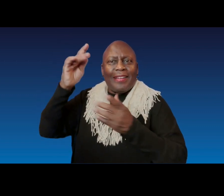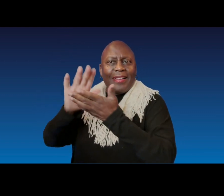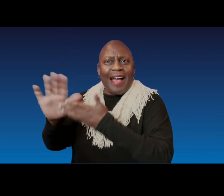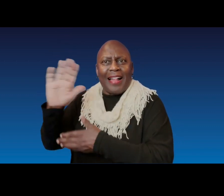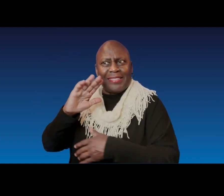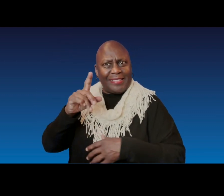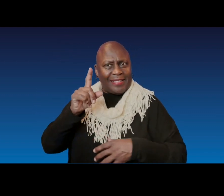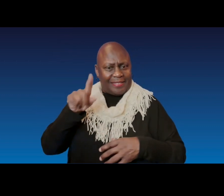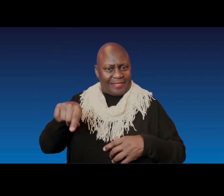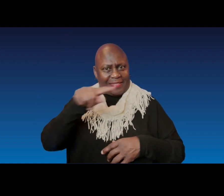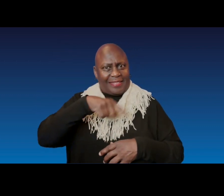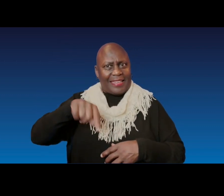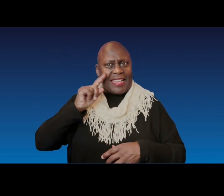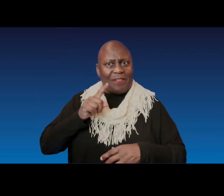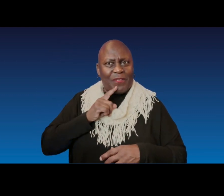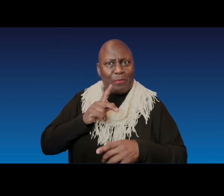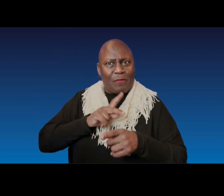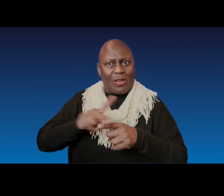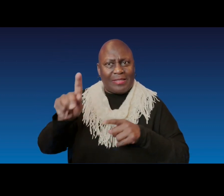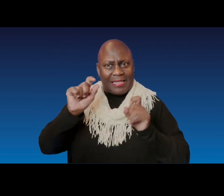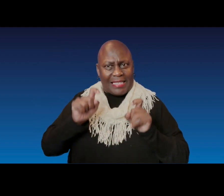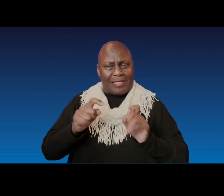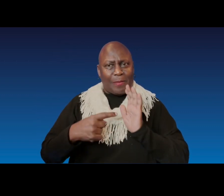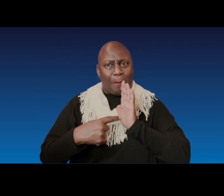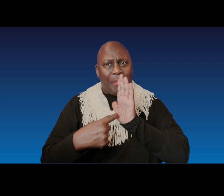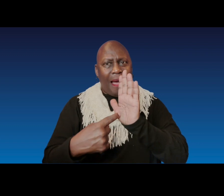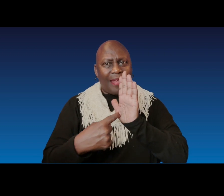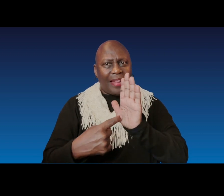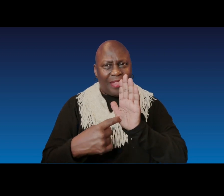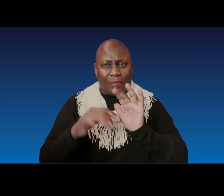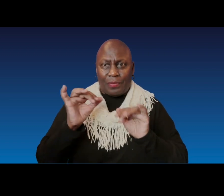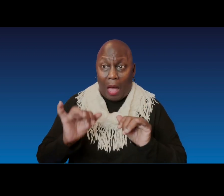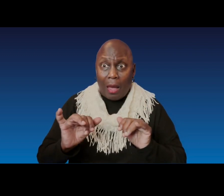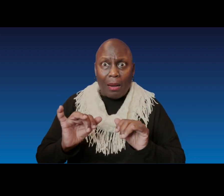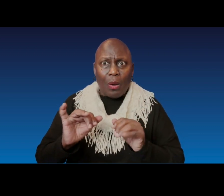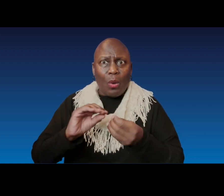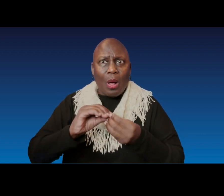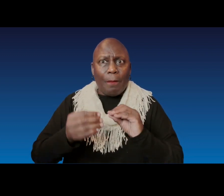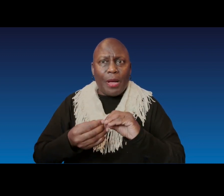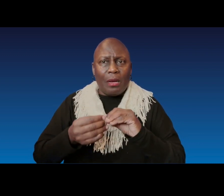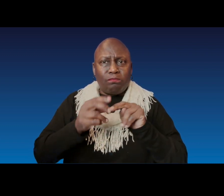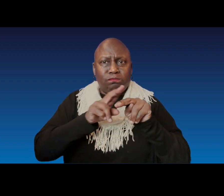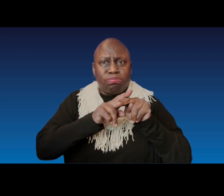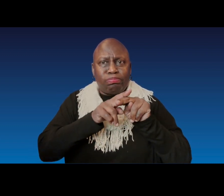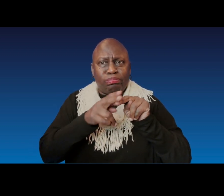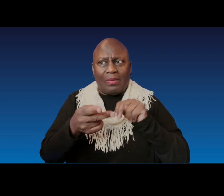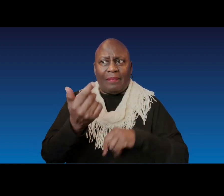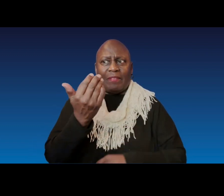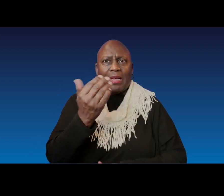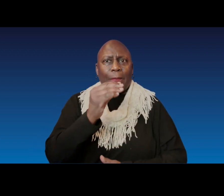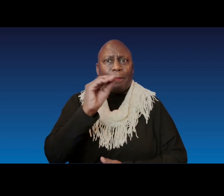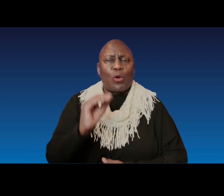We need that because deaf professional numbers are dwindling to 15%.